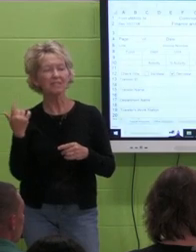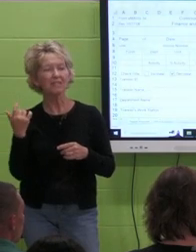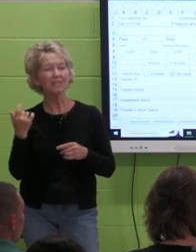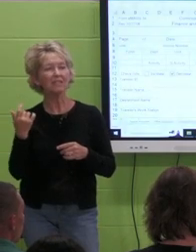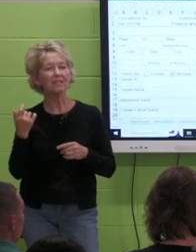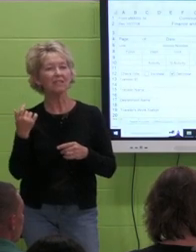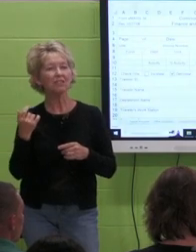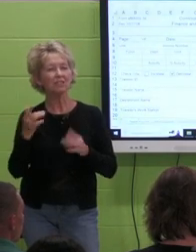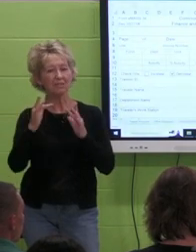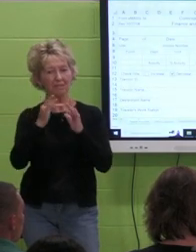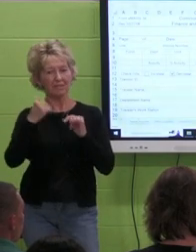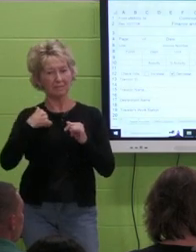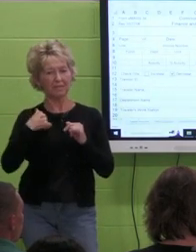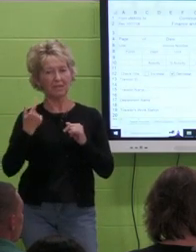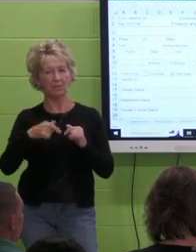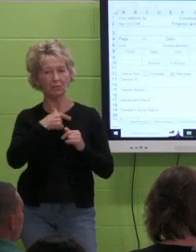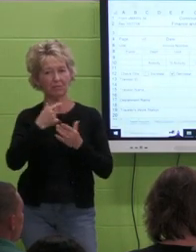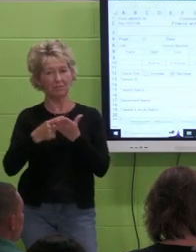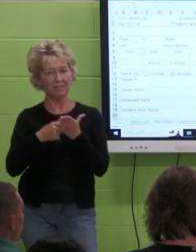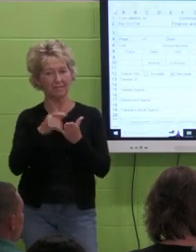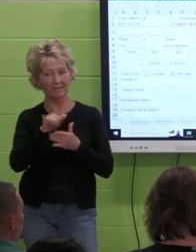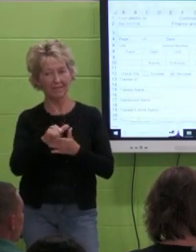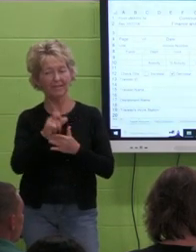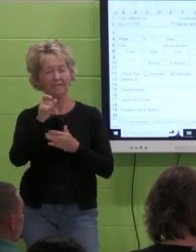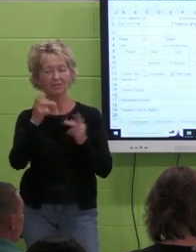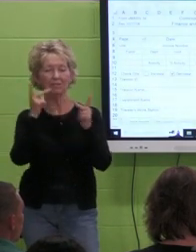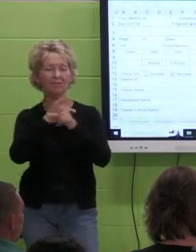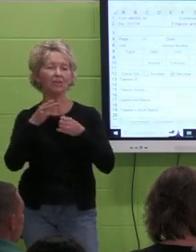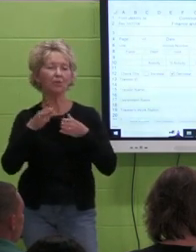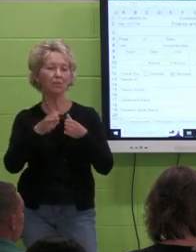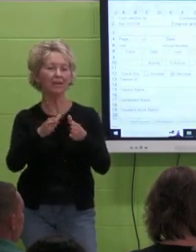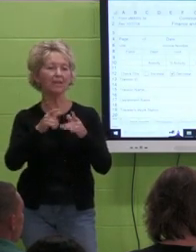reach out and we can we can talk through because we need to we need to figure out a way to to start